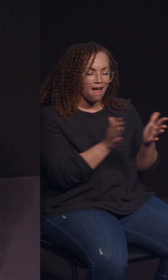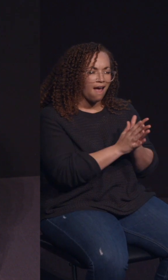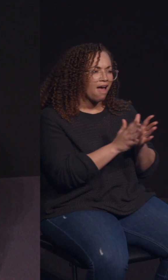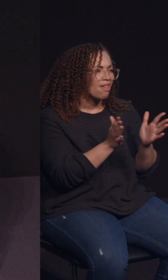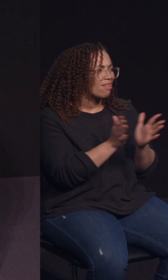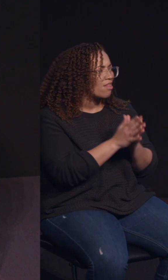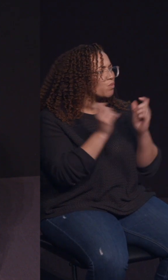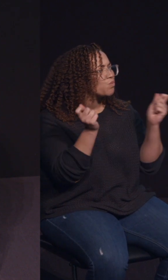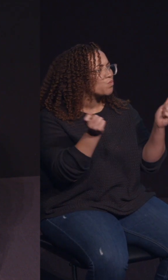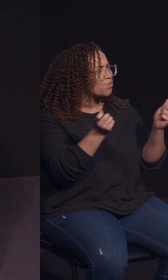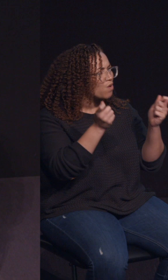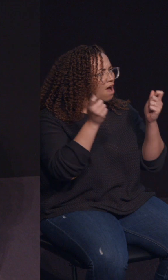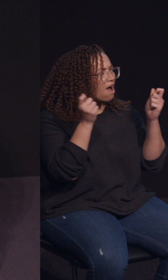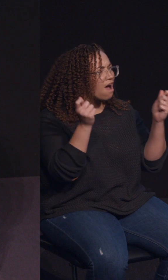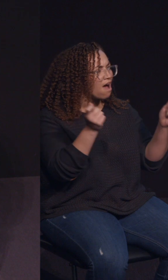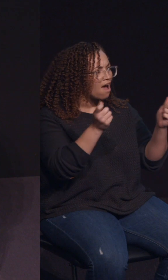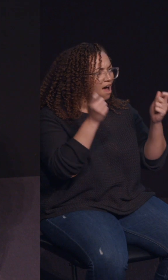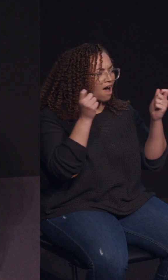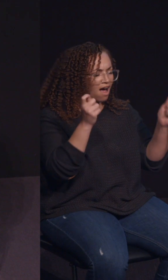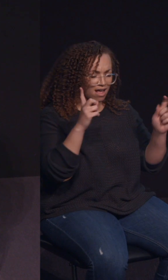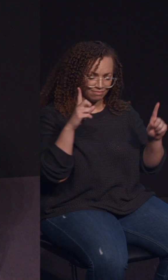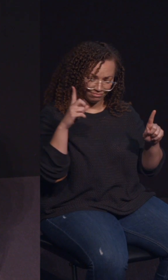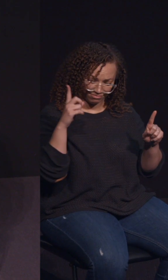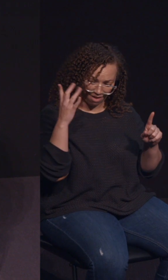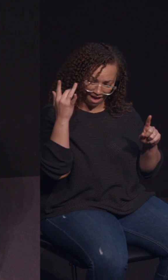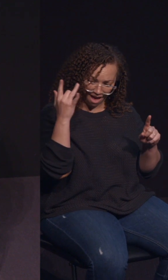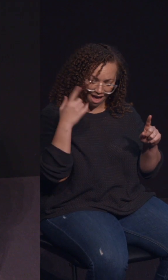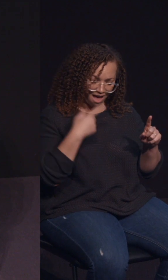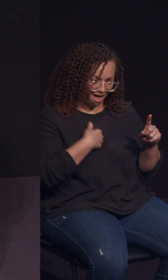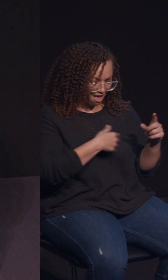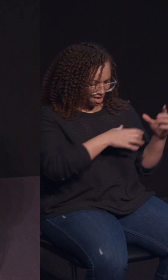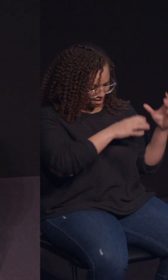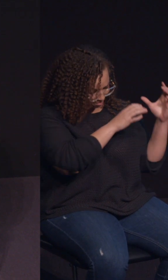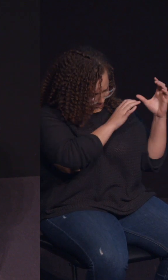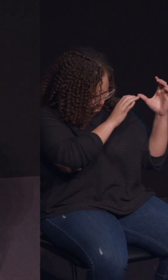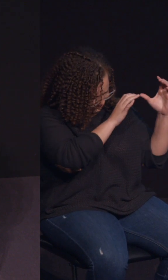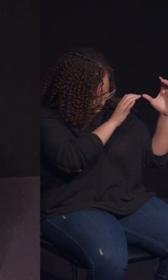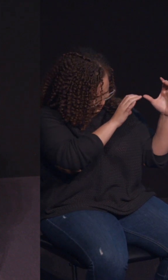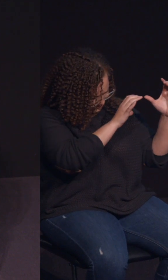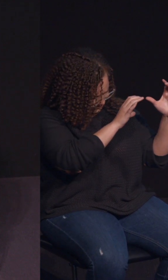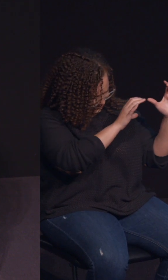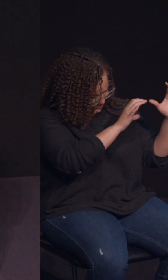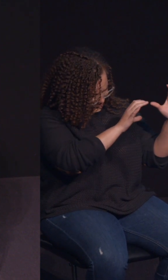Since I laid my burdens down